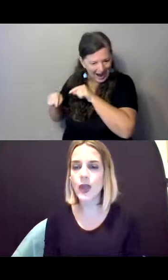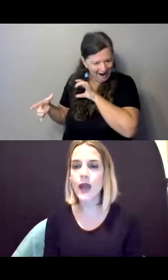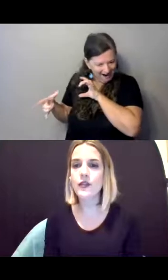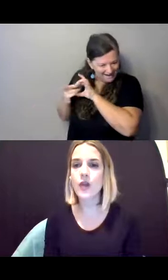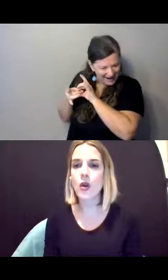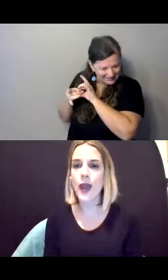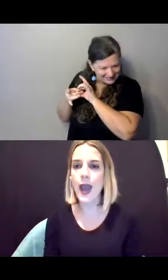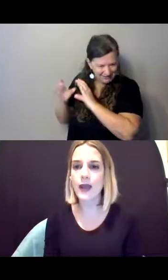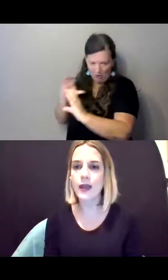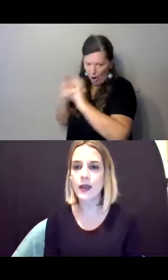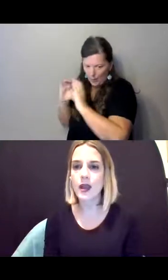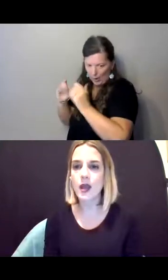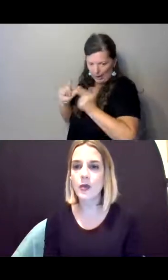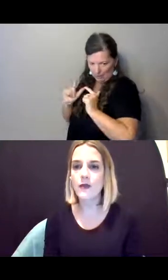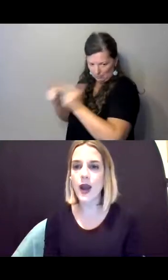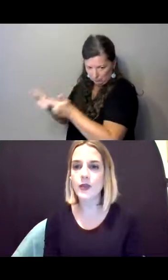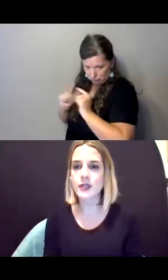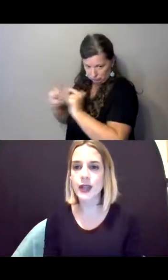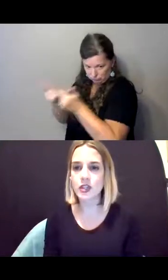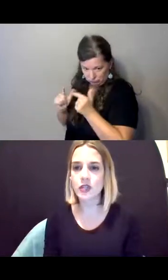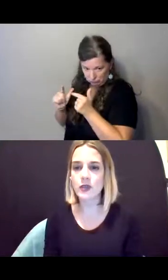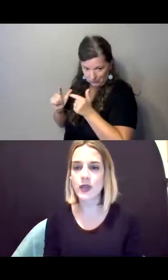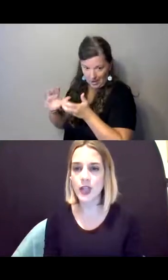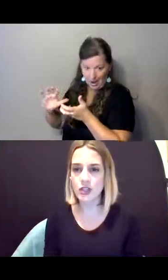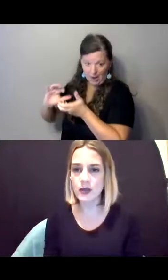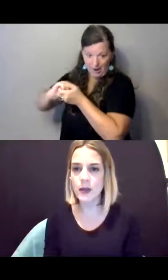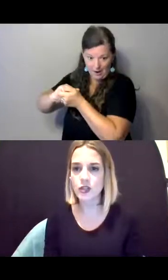We had to go back and provide those connections with communication and make sure